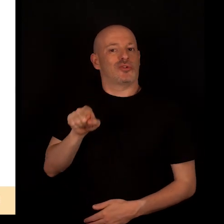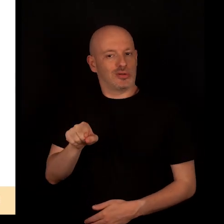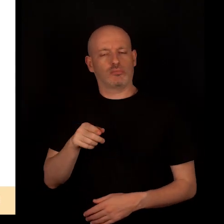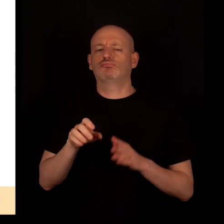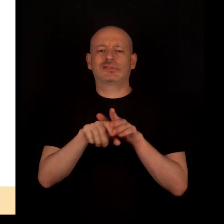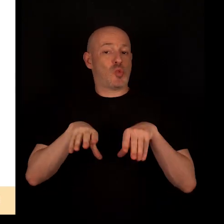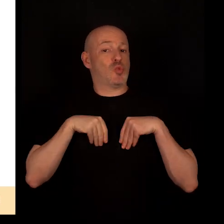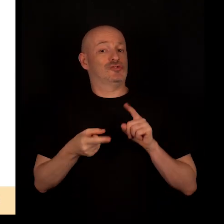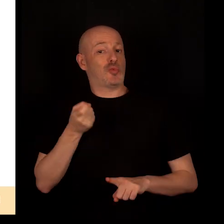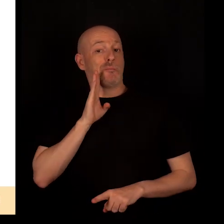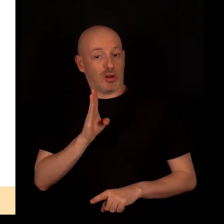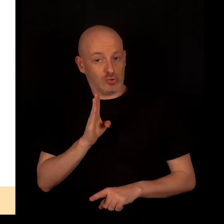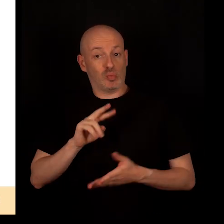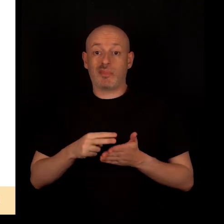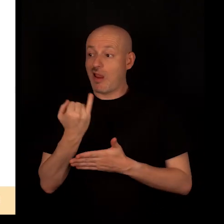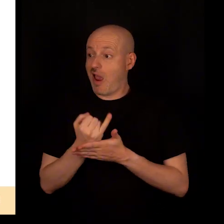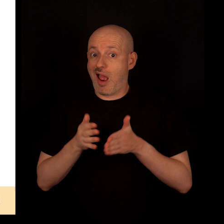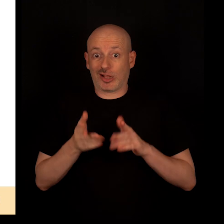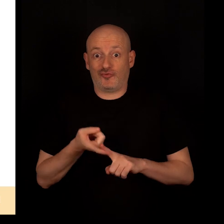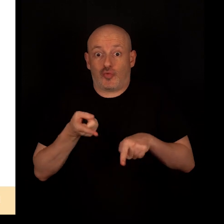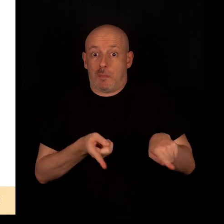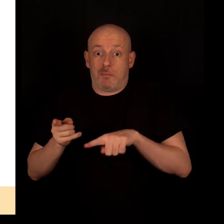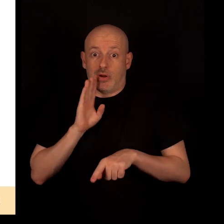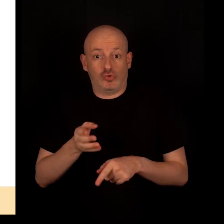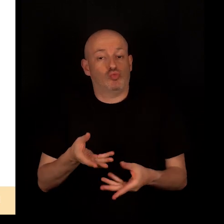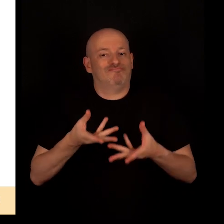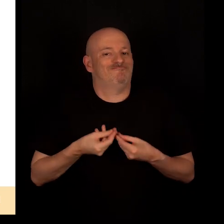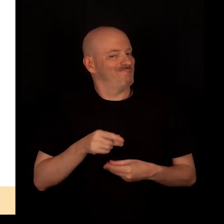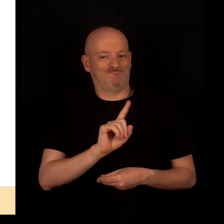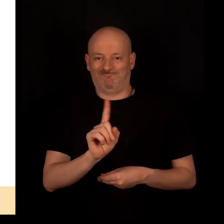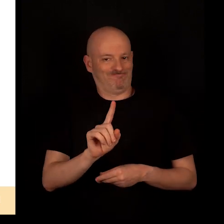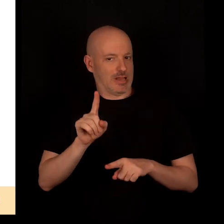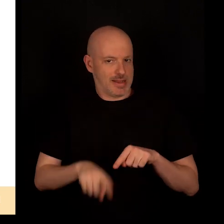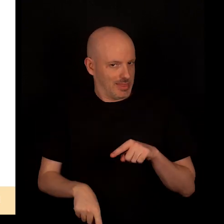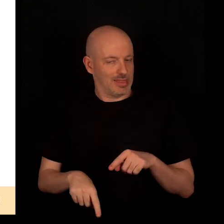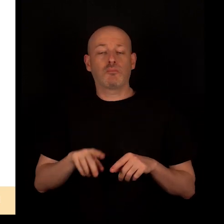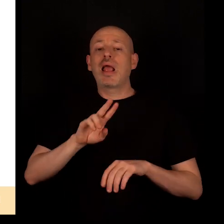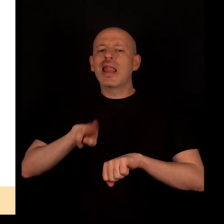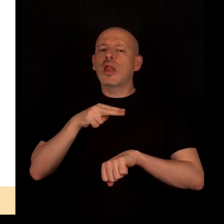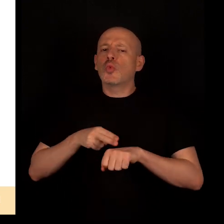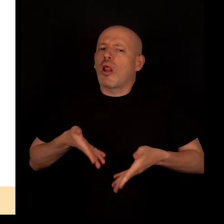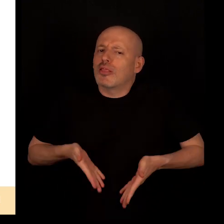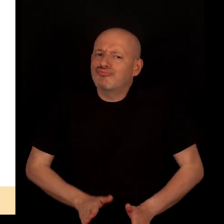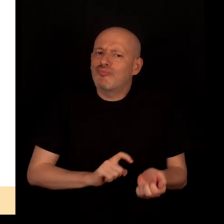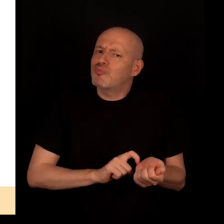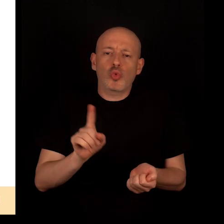So, if you are a host based in Belgium, you cannot invite artists that live in Belgium. We are not talking about the nationality.